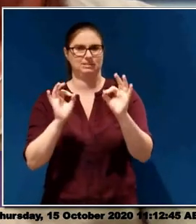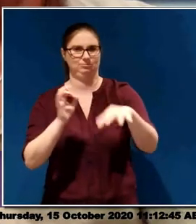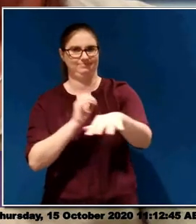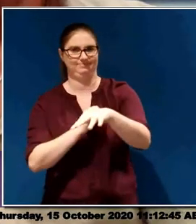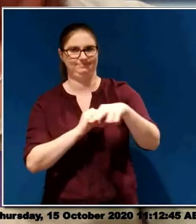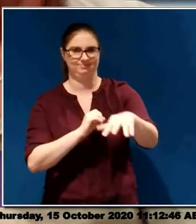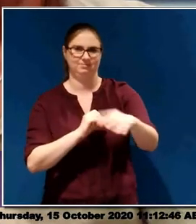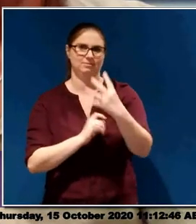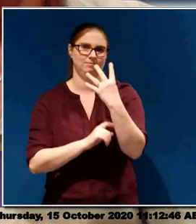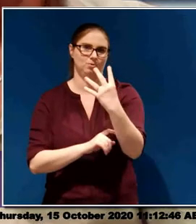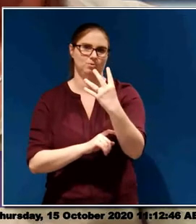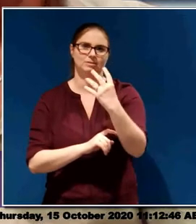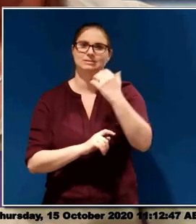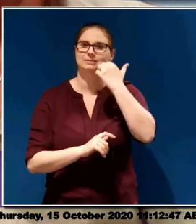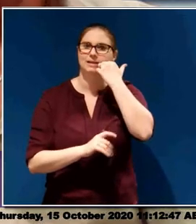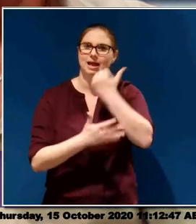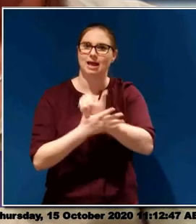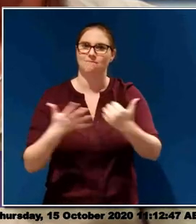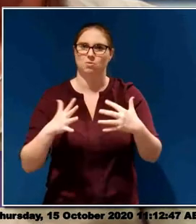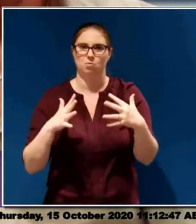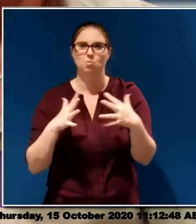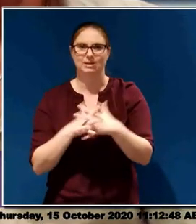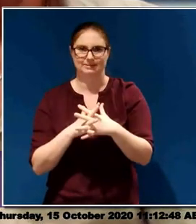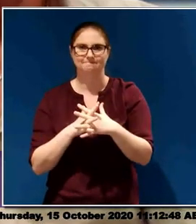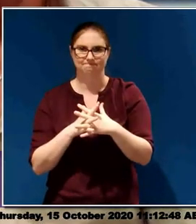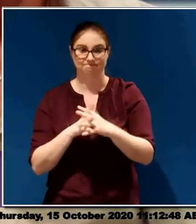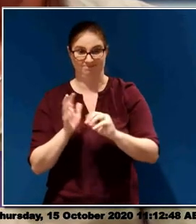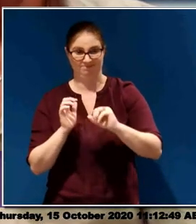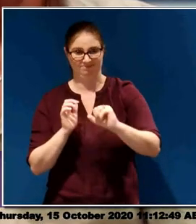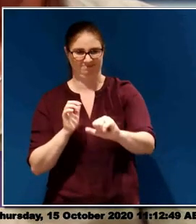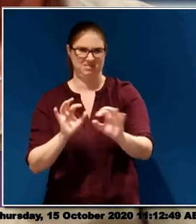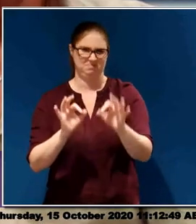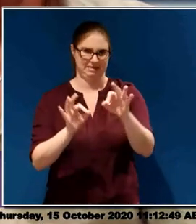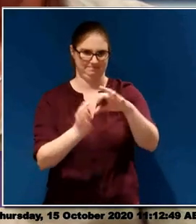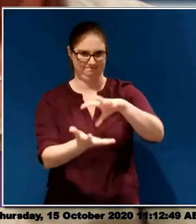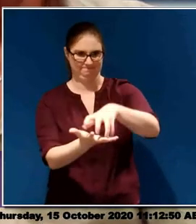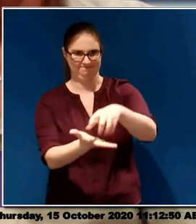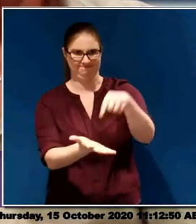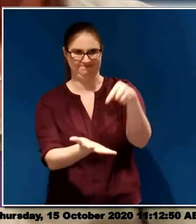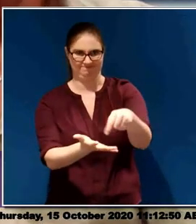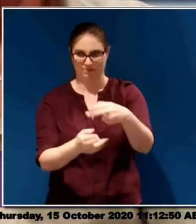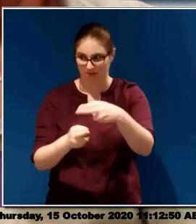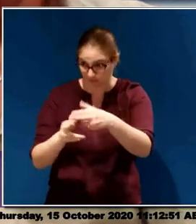And their focus in there was exposure therapy.